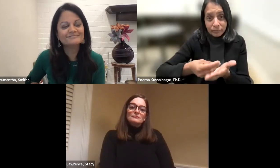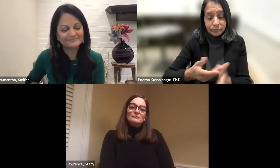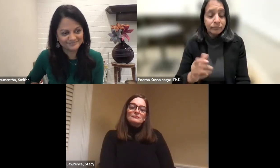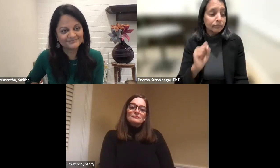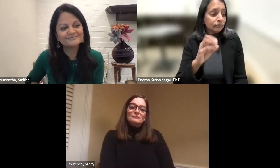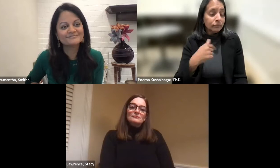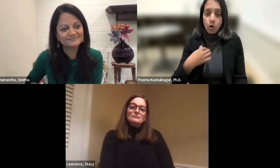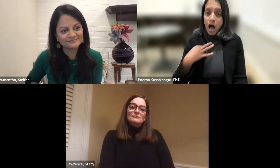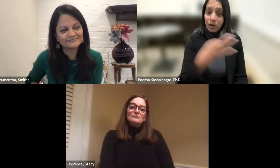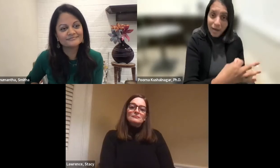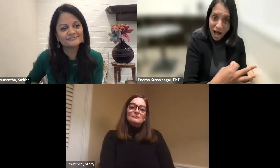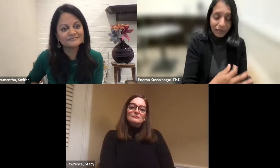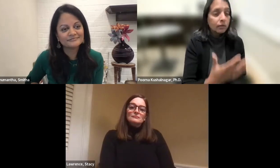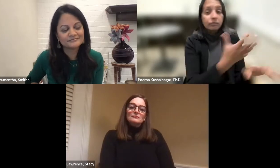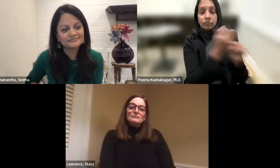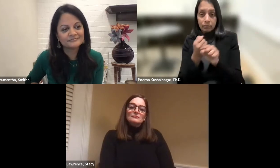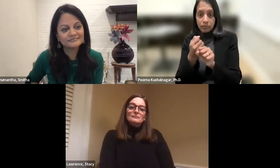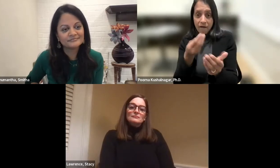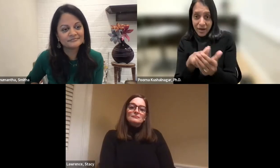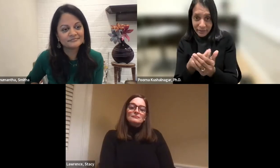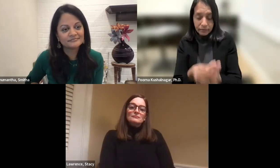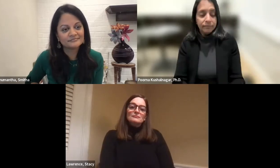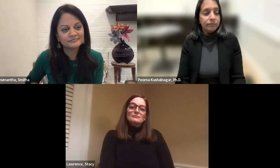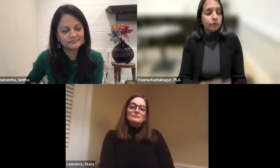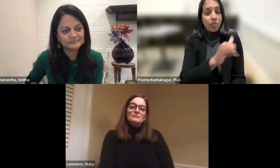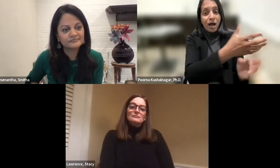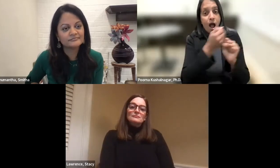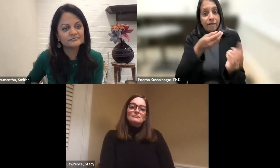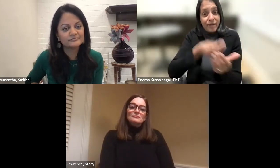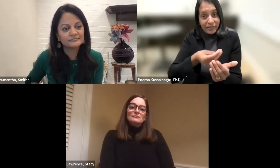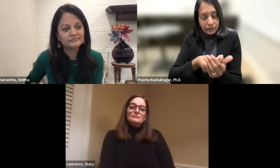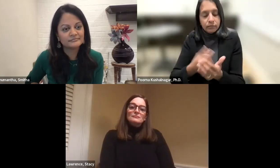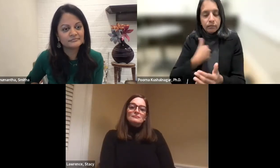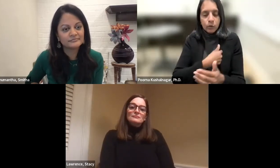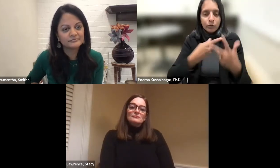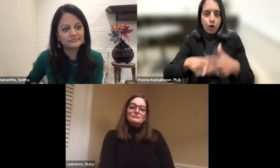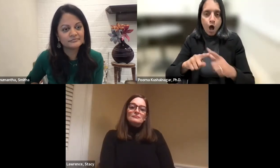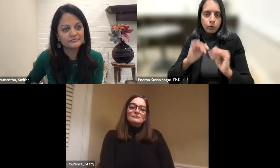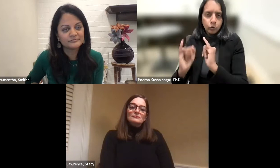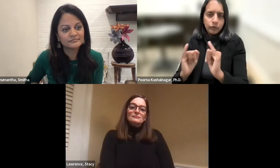the least I could do is write a grant and apply for money, so I did, and I received the funding,